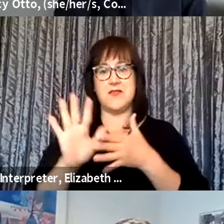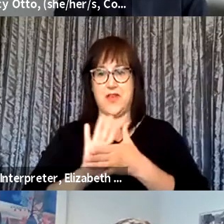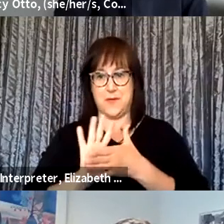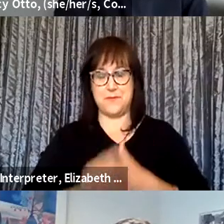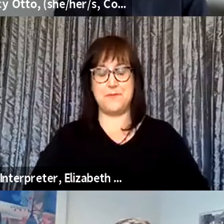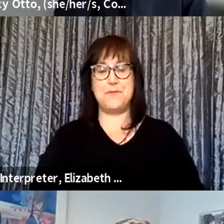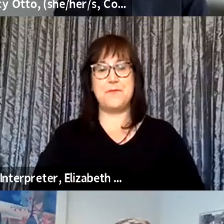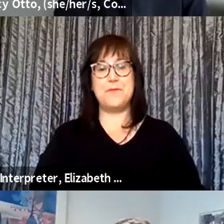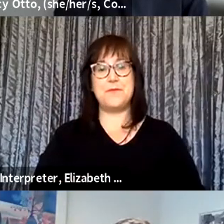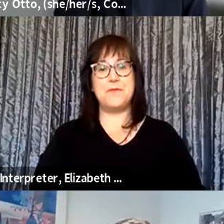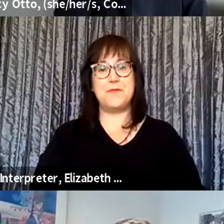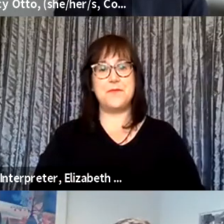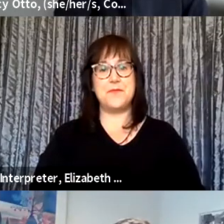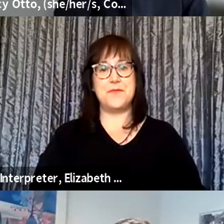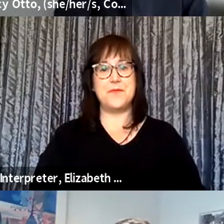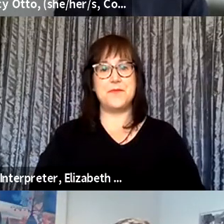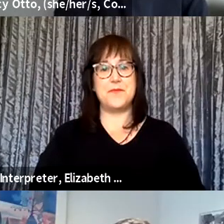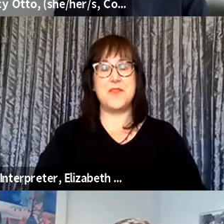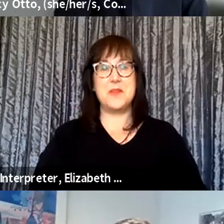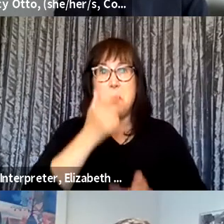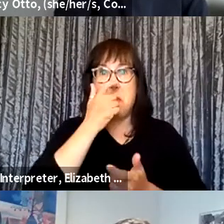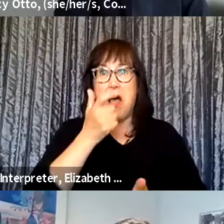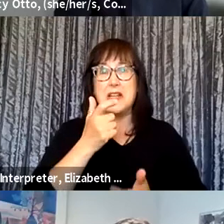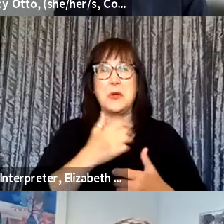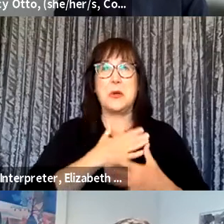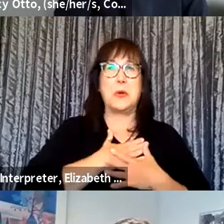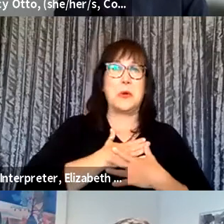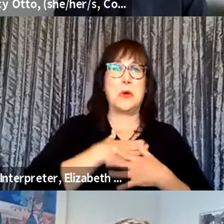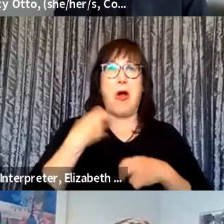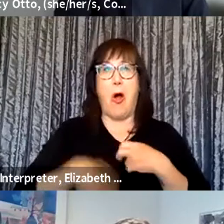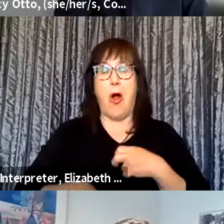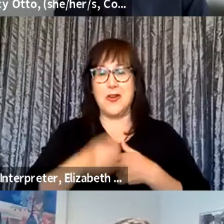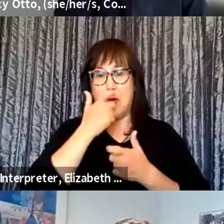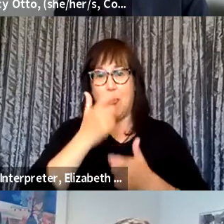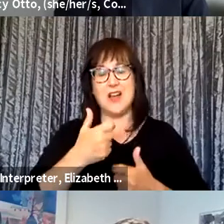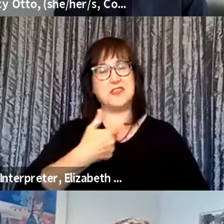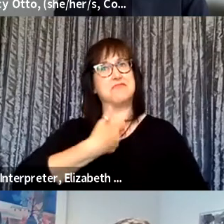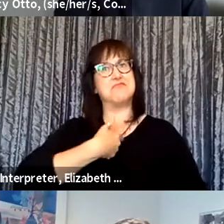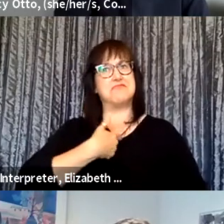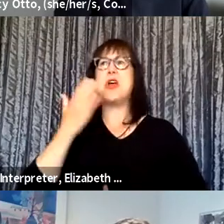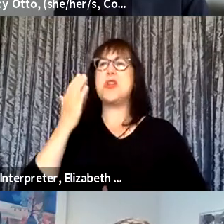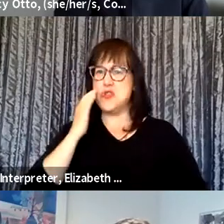It was a very difficult film to watch, as somebody who knew Chas quite well.